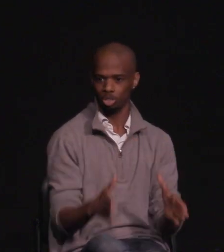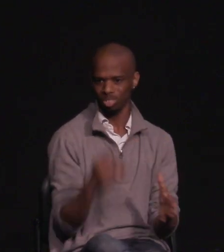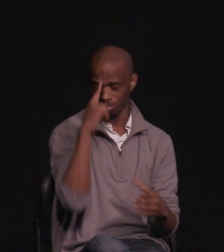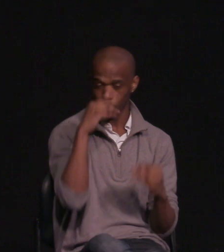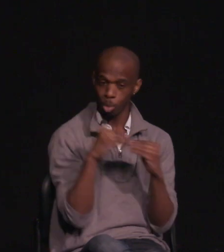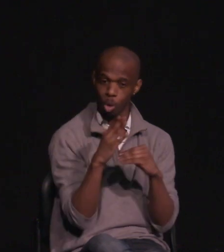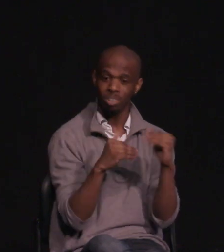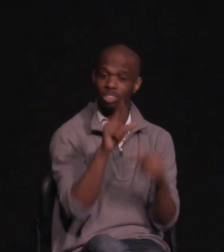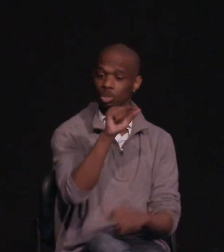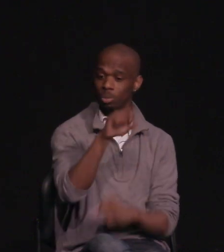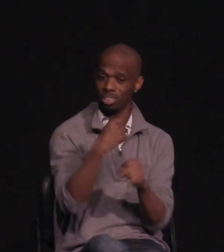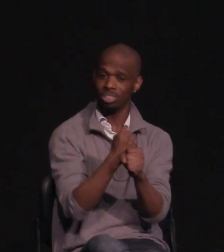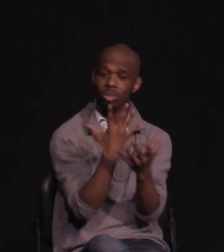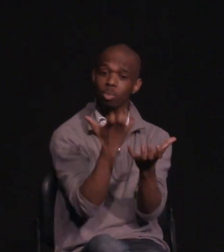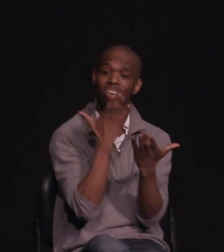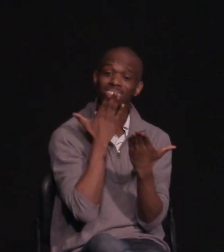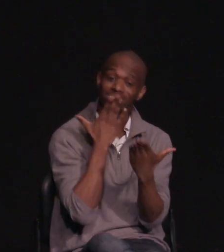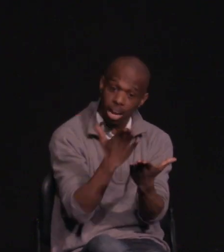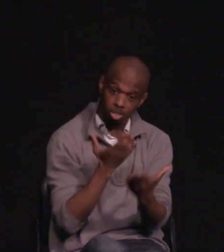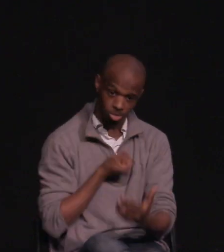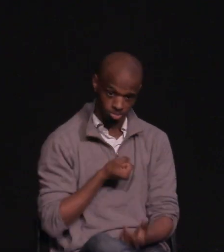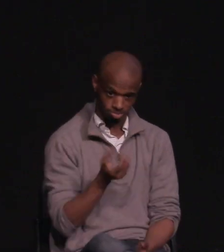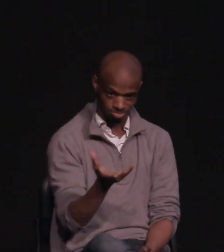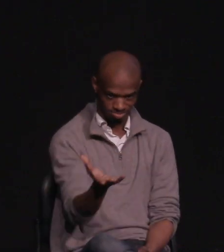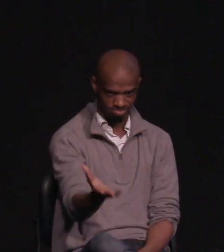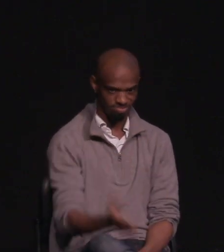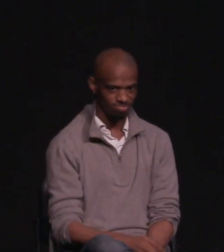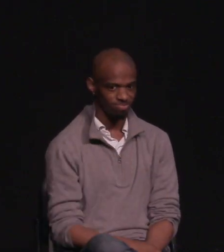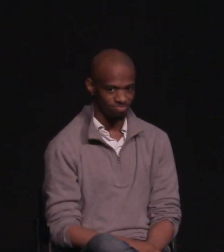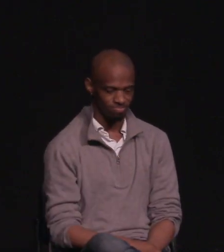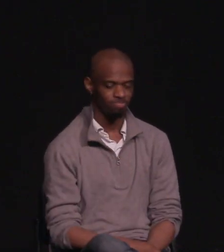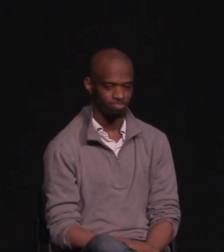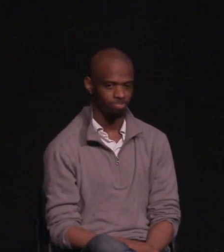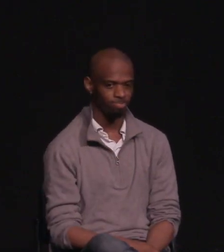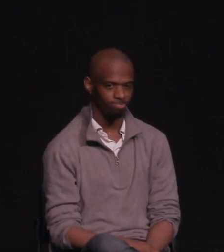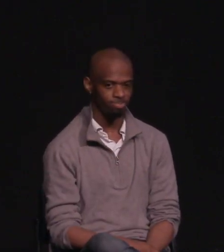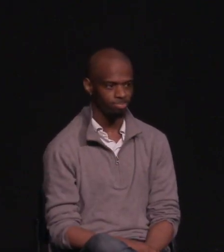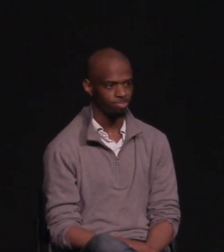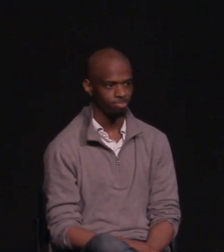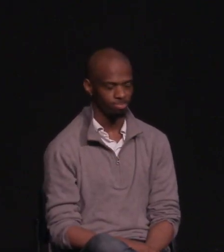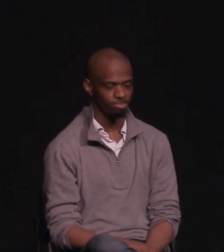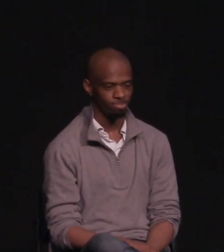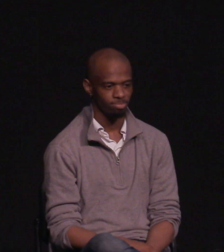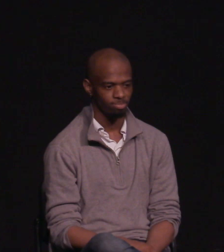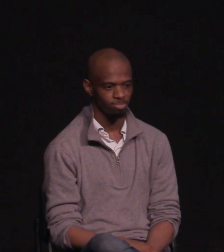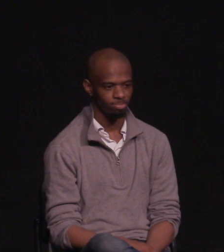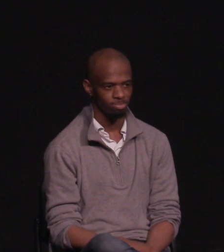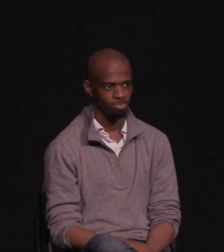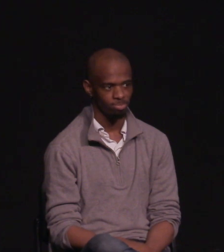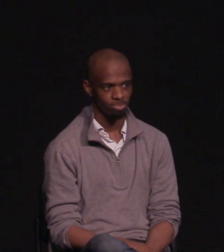[audience applauding]